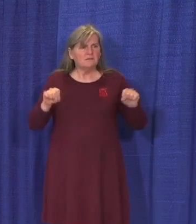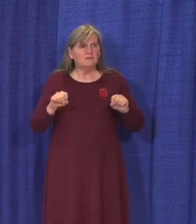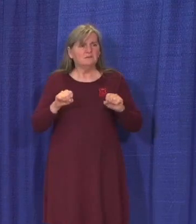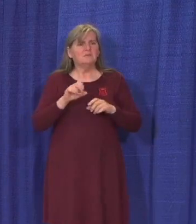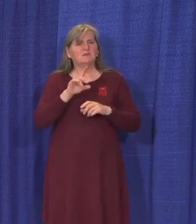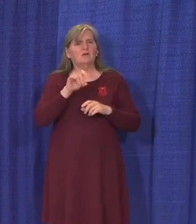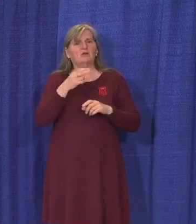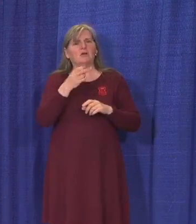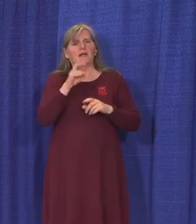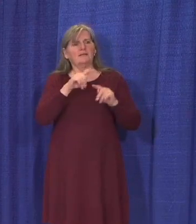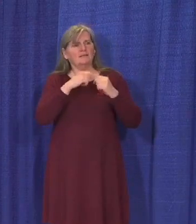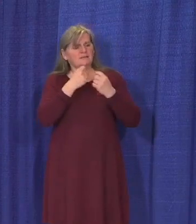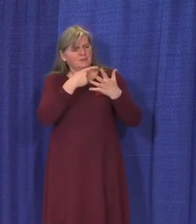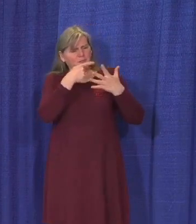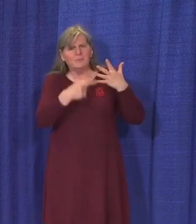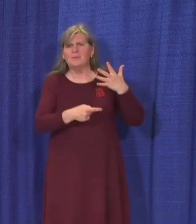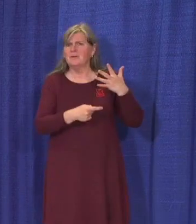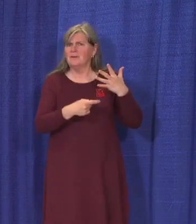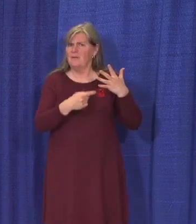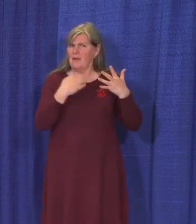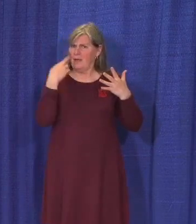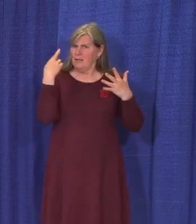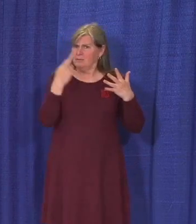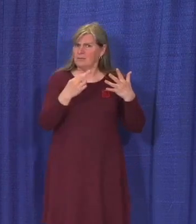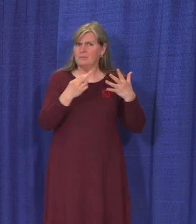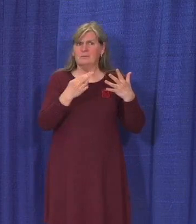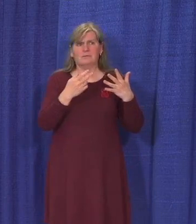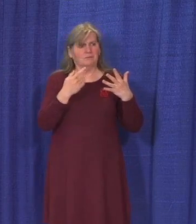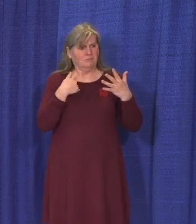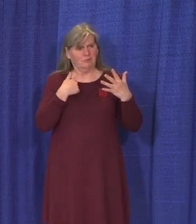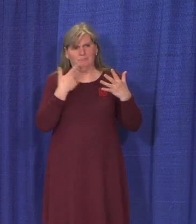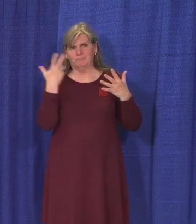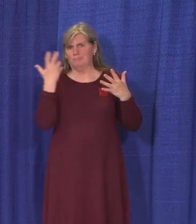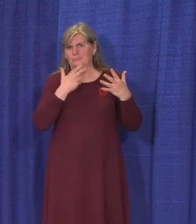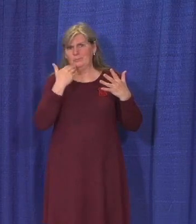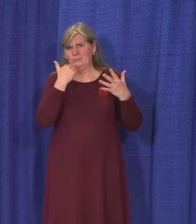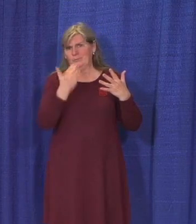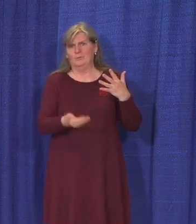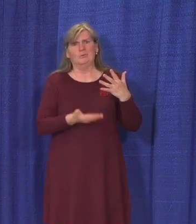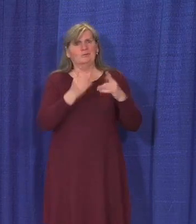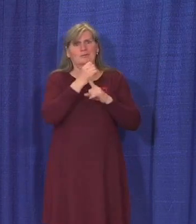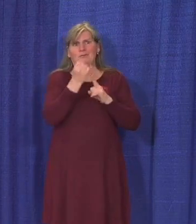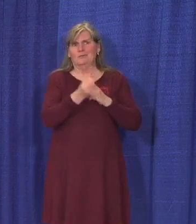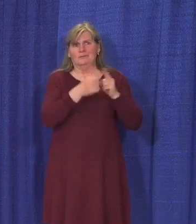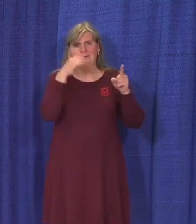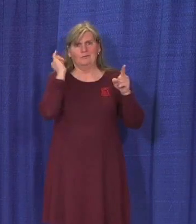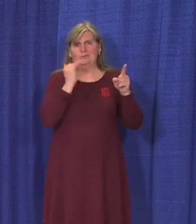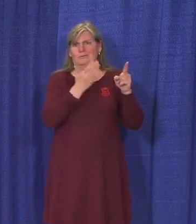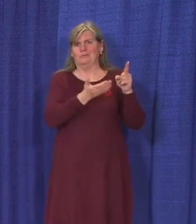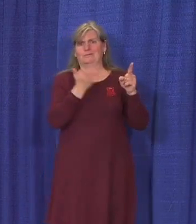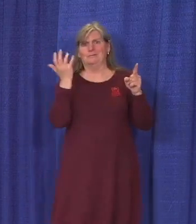That Locke did not come by chance, it came from the due diligence of Yukoners and the